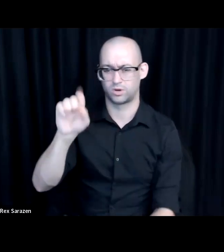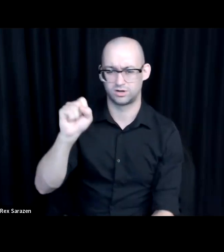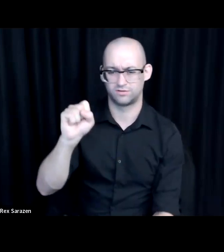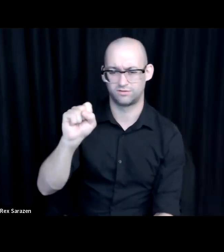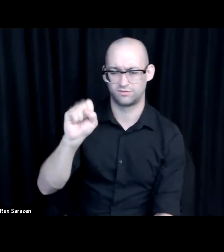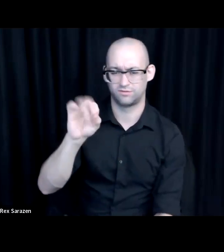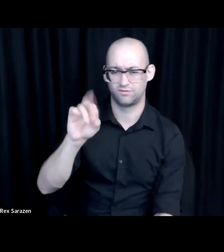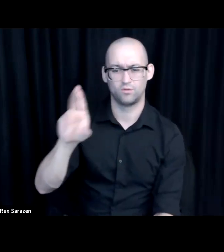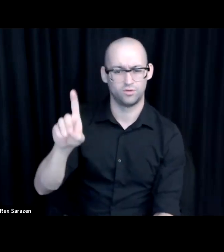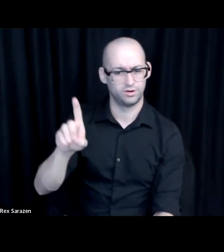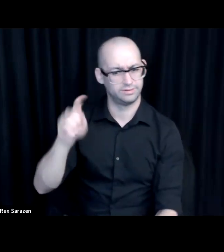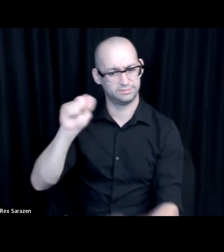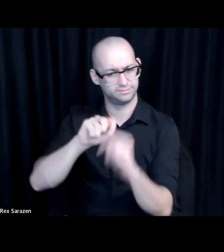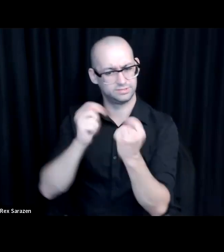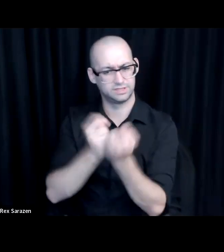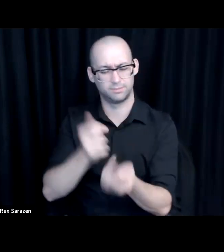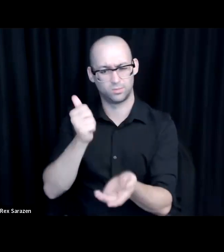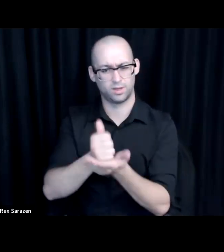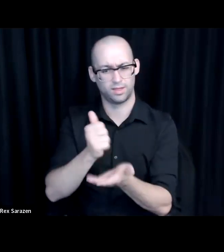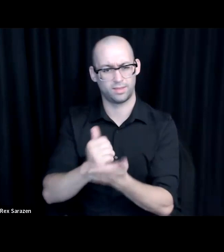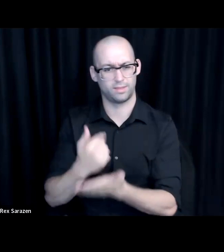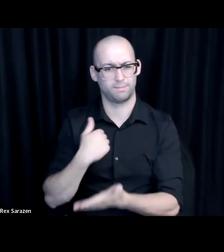Team, can you help me. Chairman Ratchford, have you been able to join?